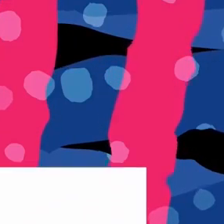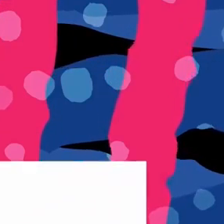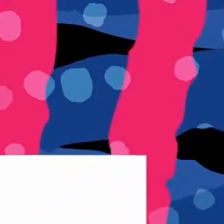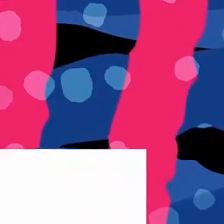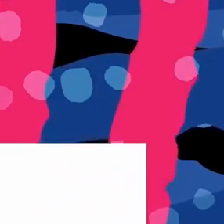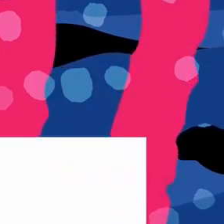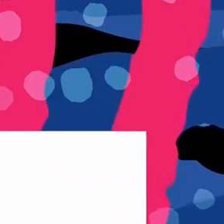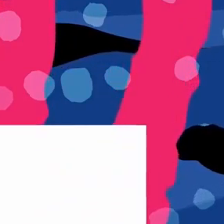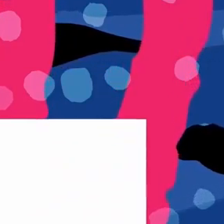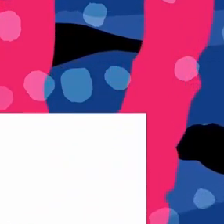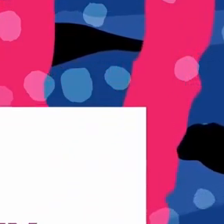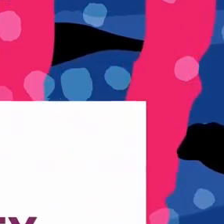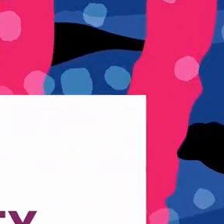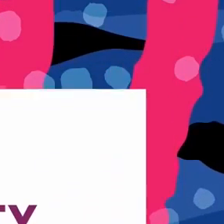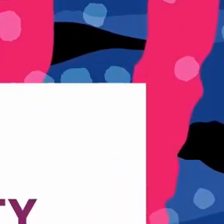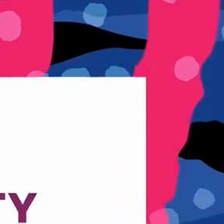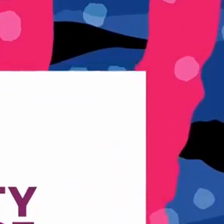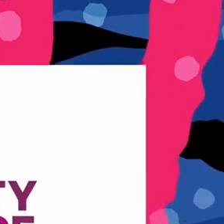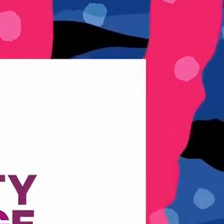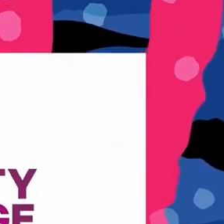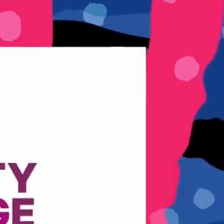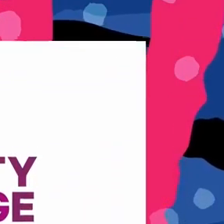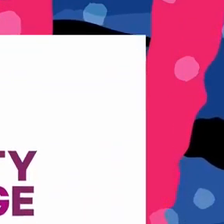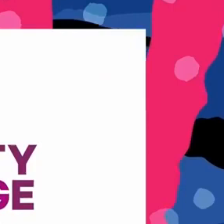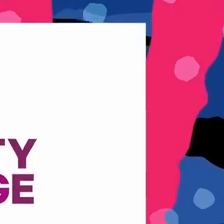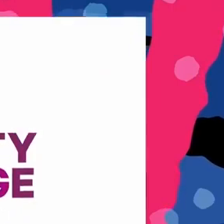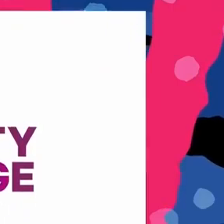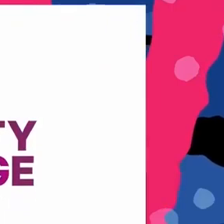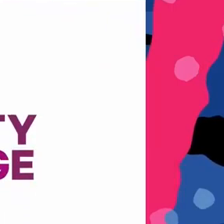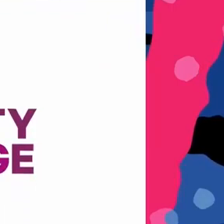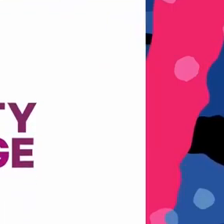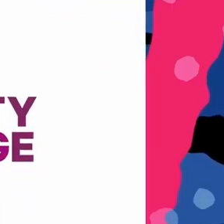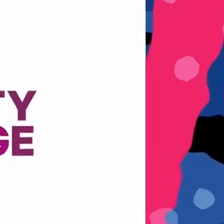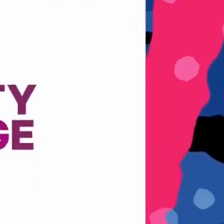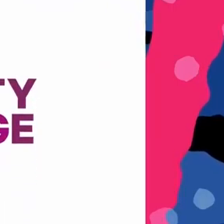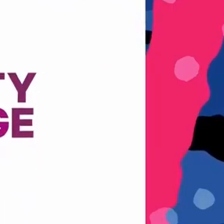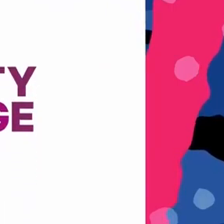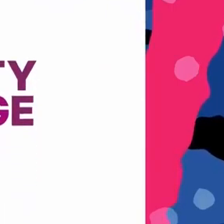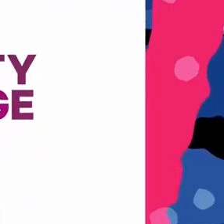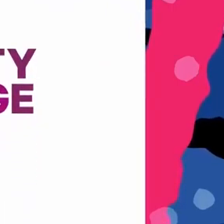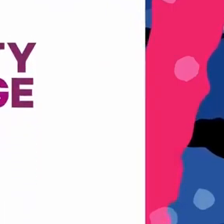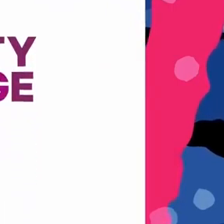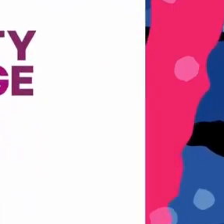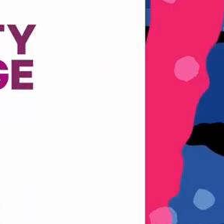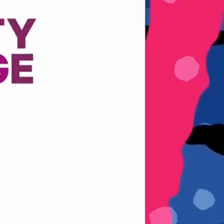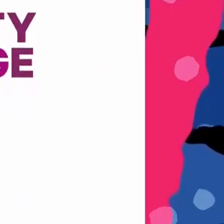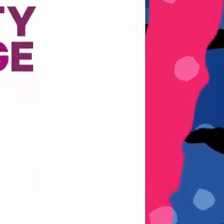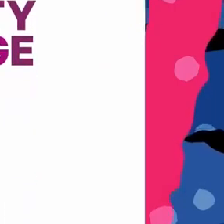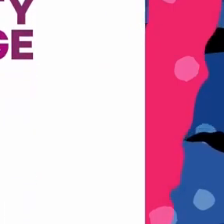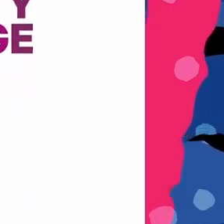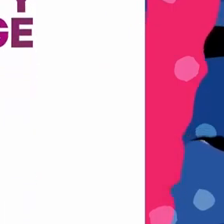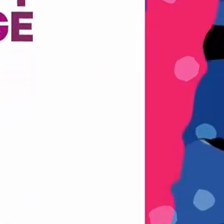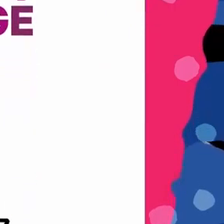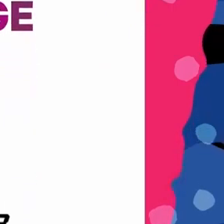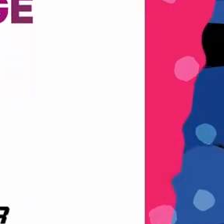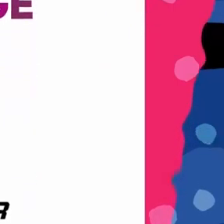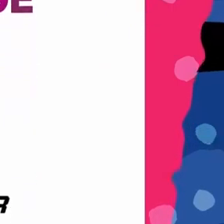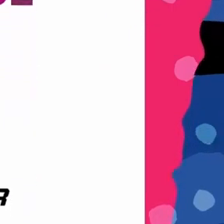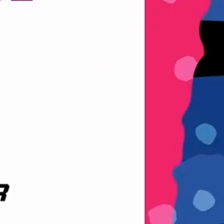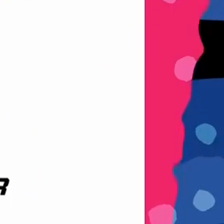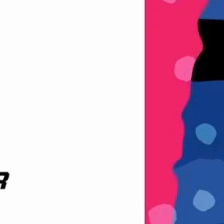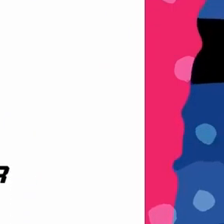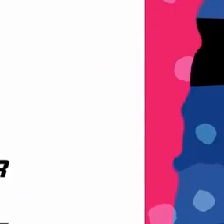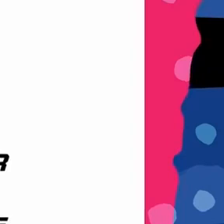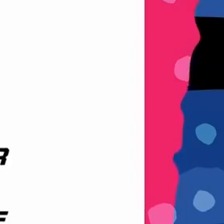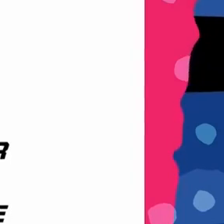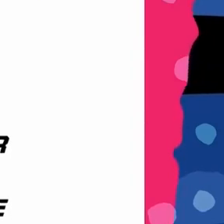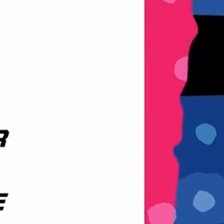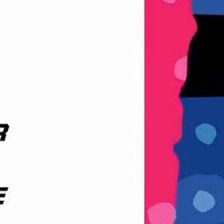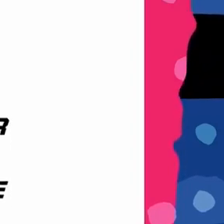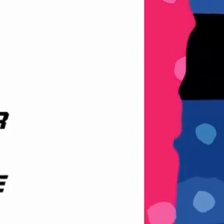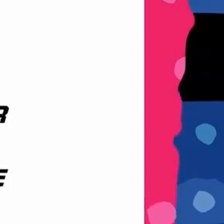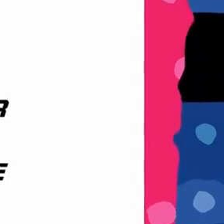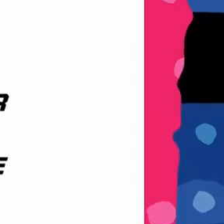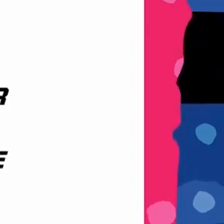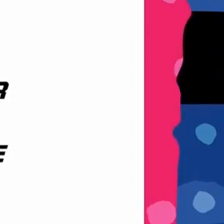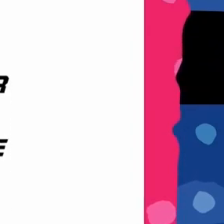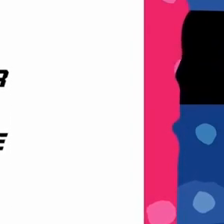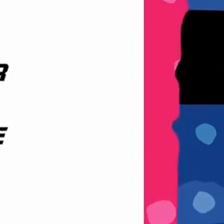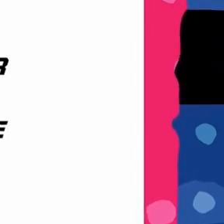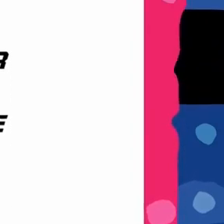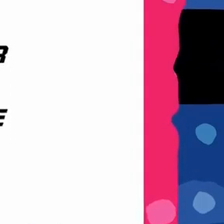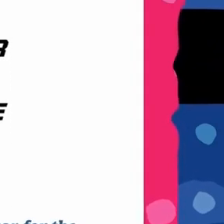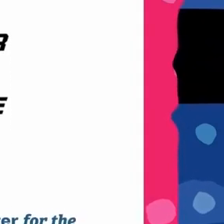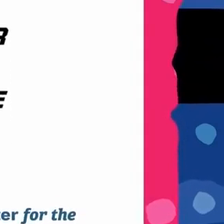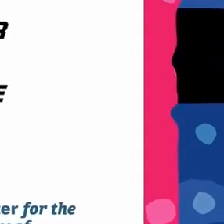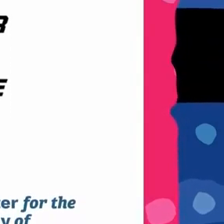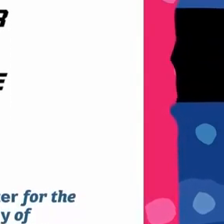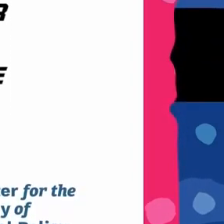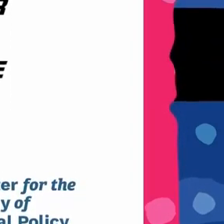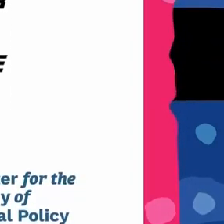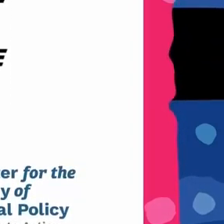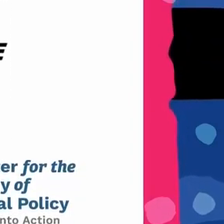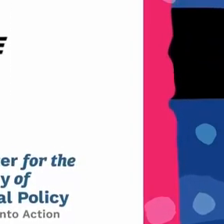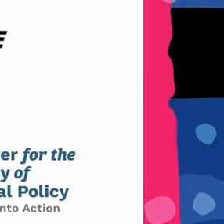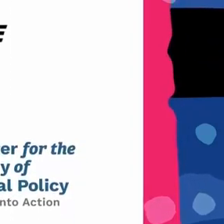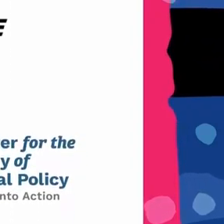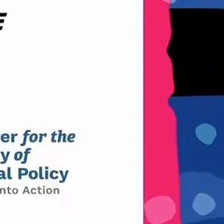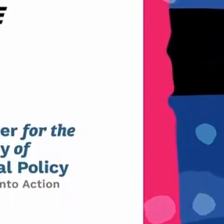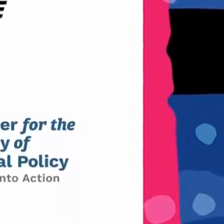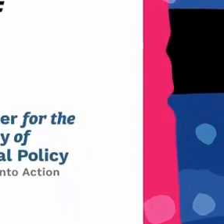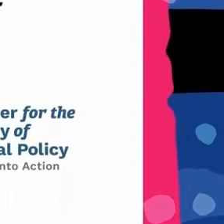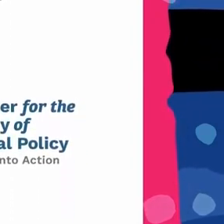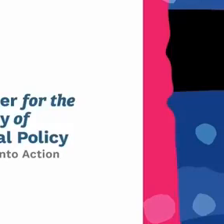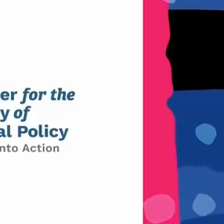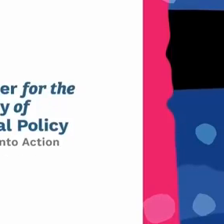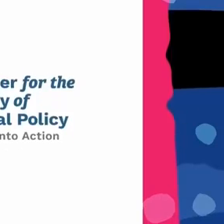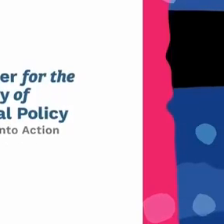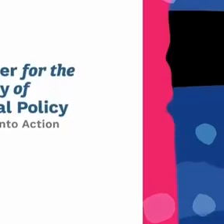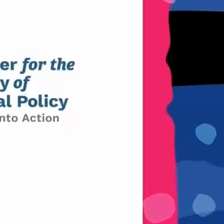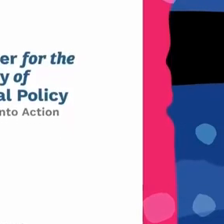BE WELL!